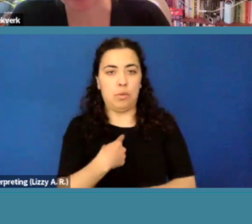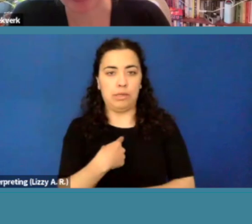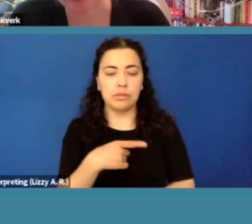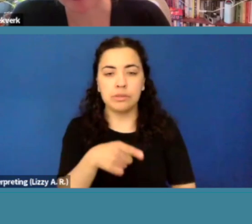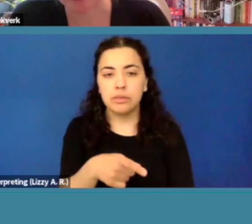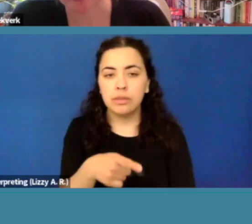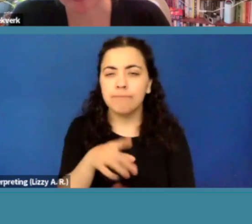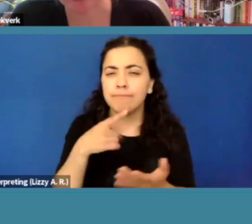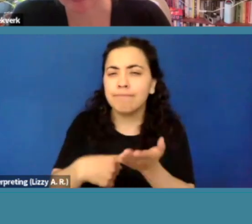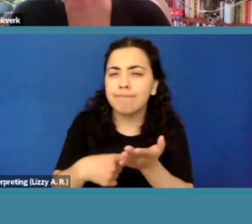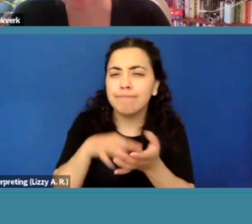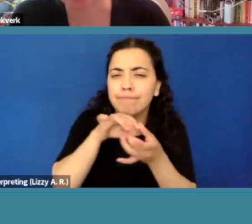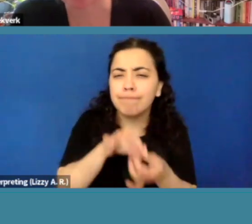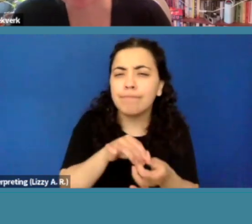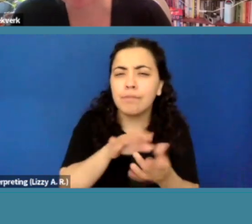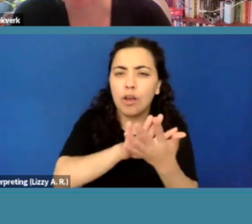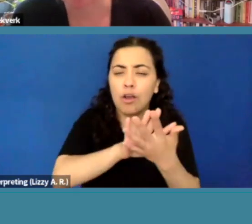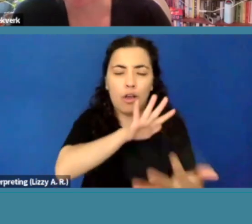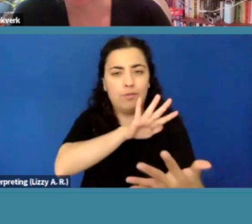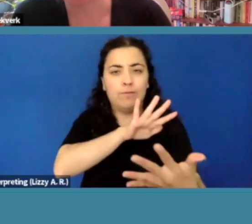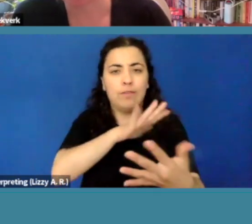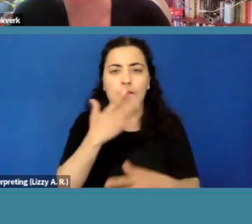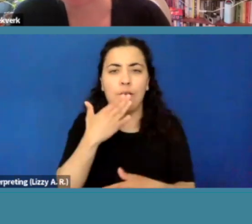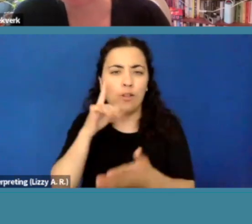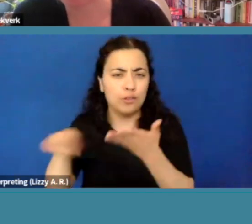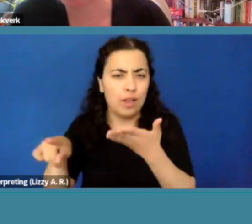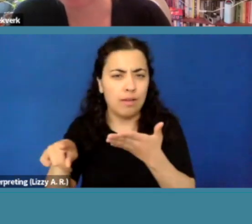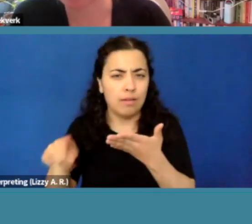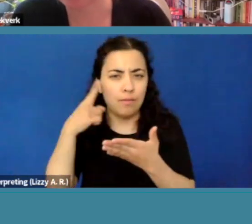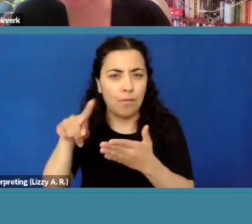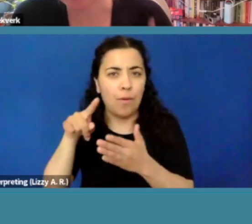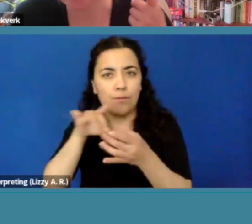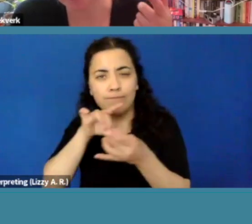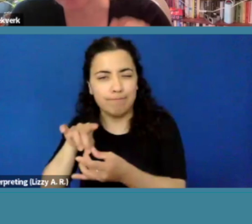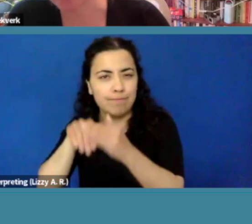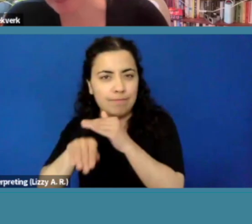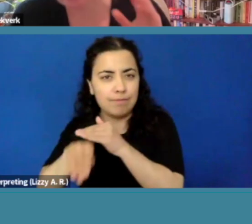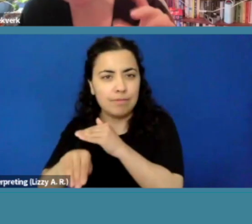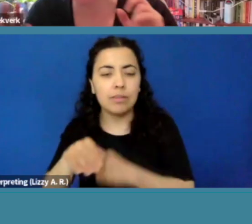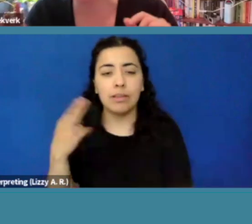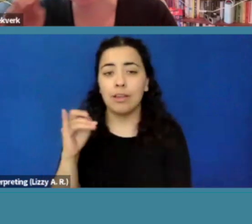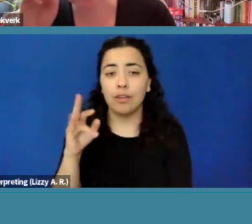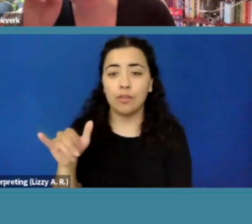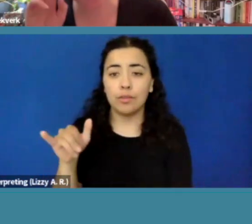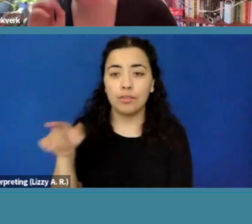contrast and color checking for accessibility, and Hilary called it out before I even got to link it.